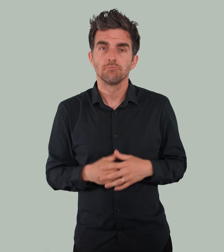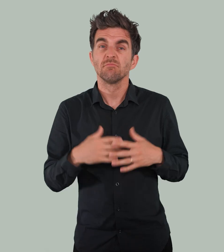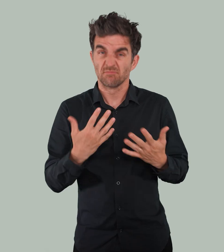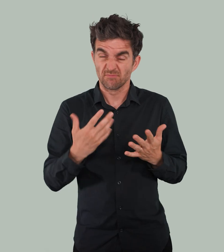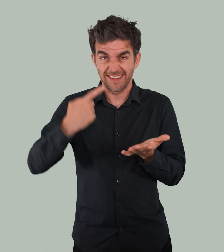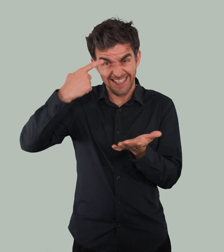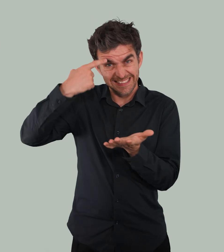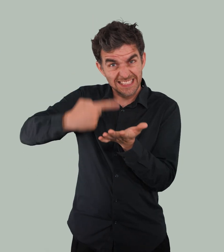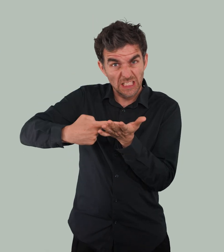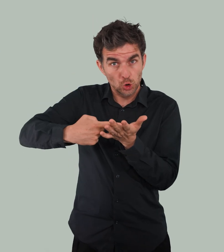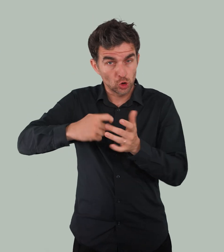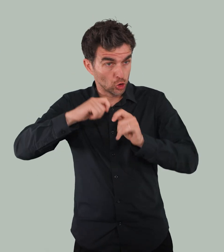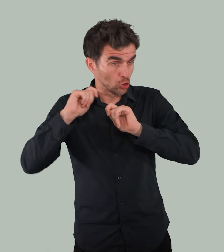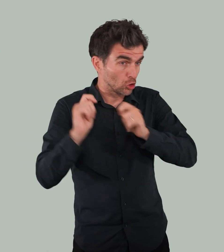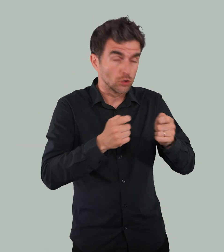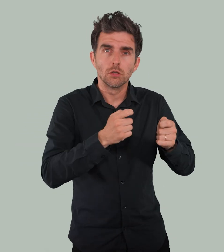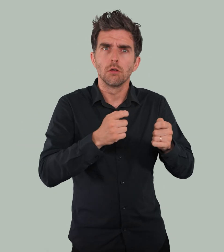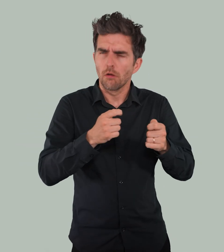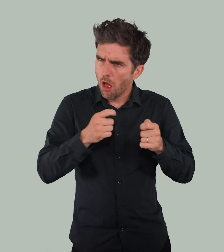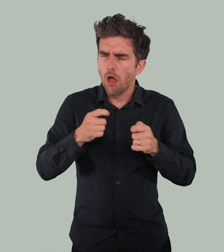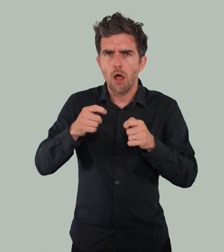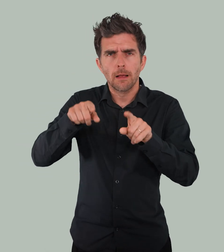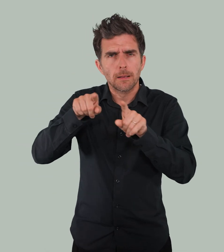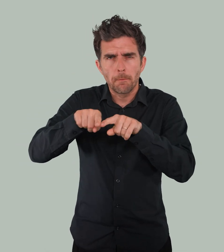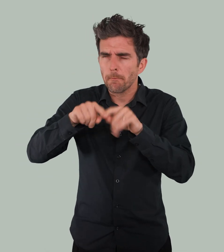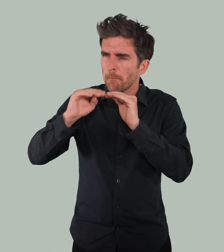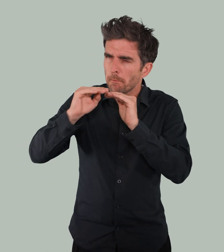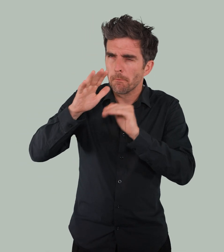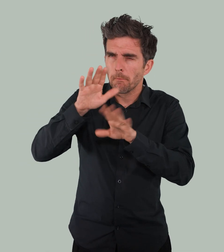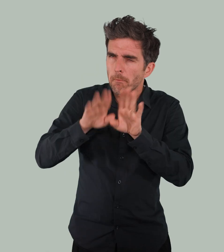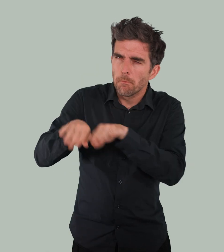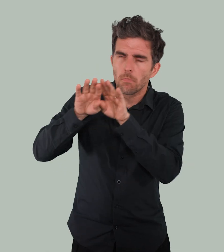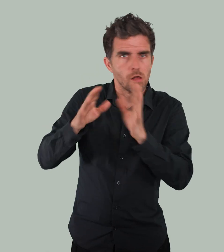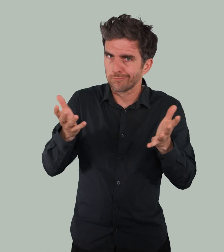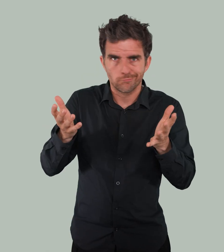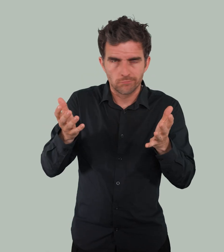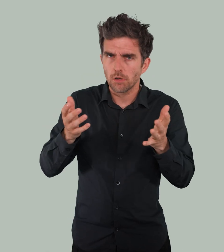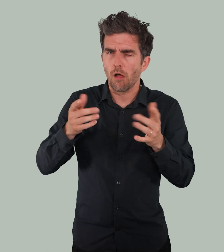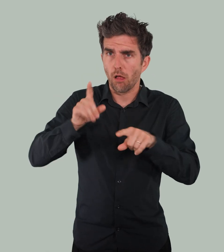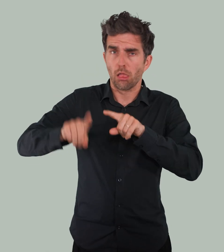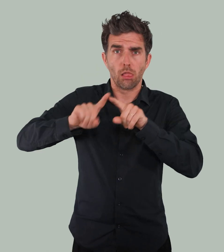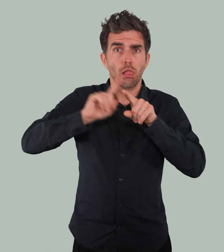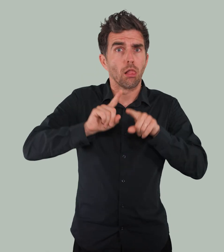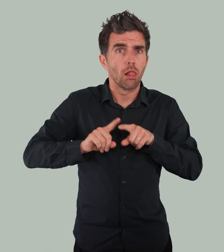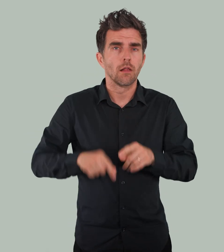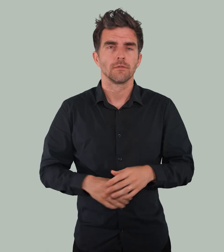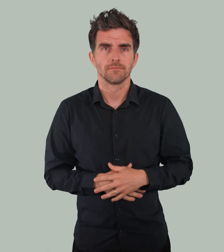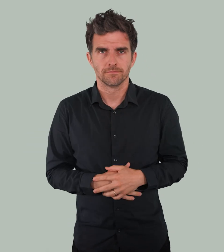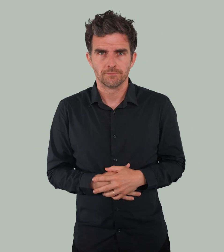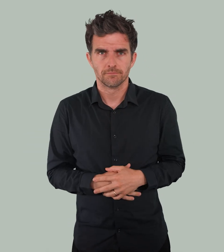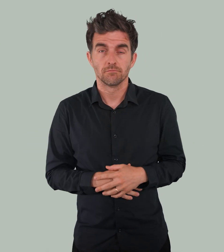Inconsistency and variability in decision-making